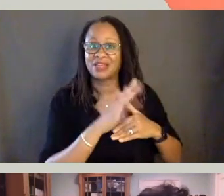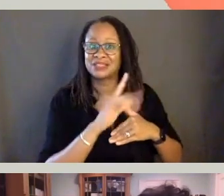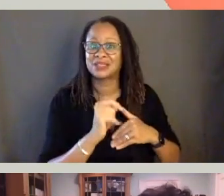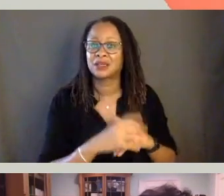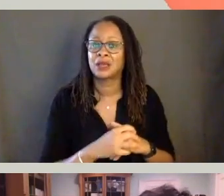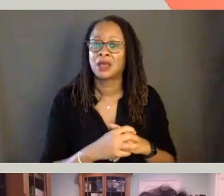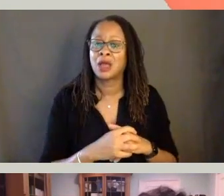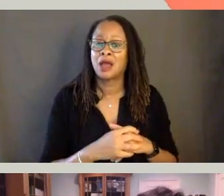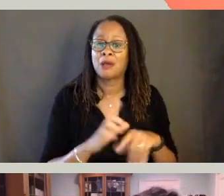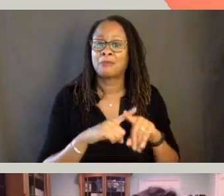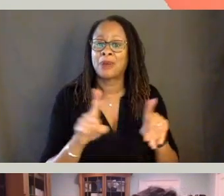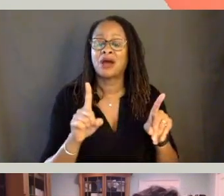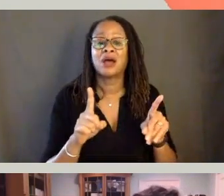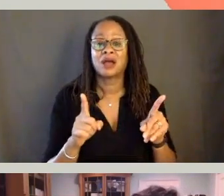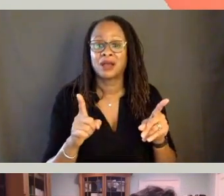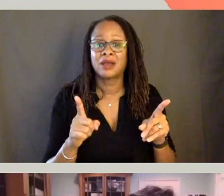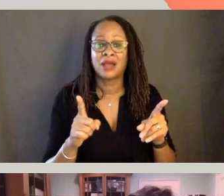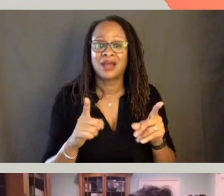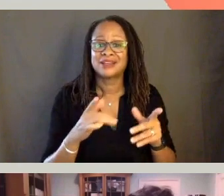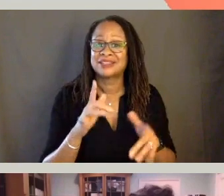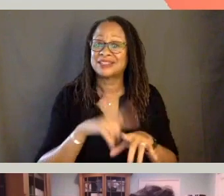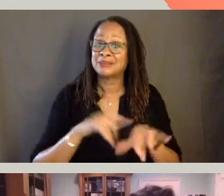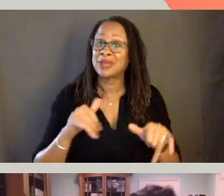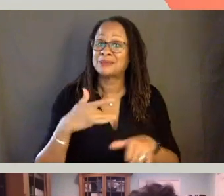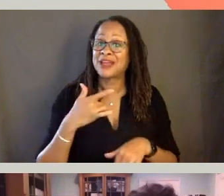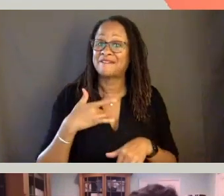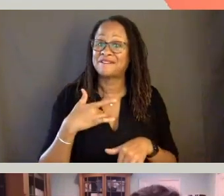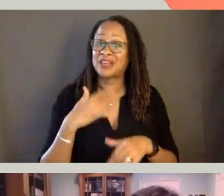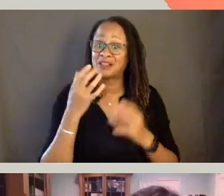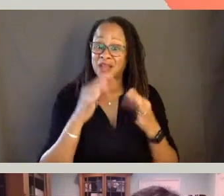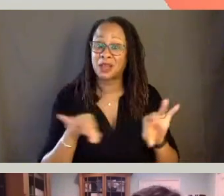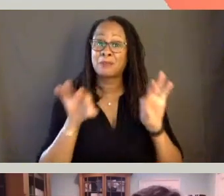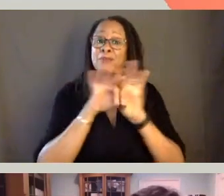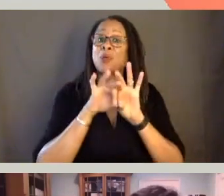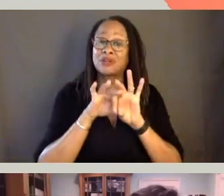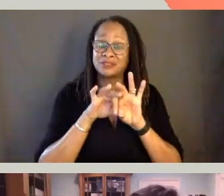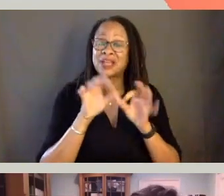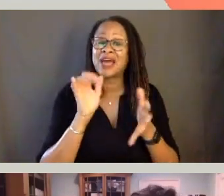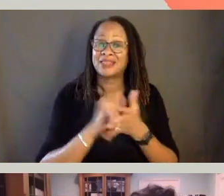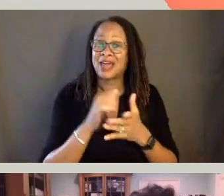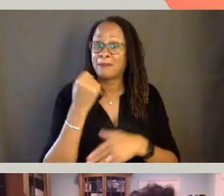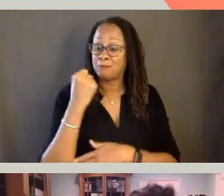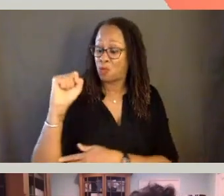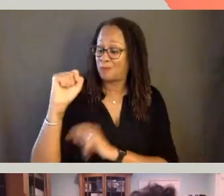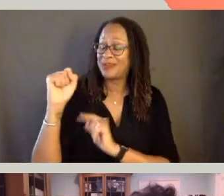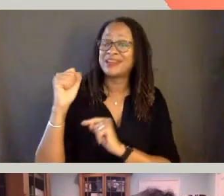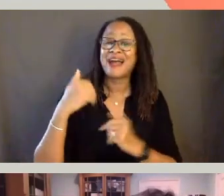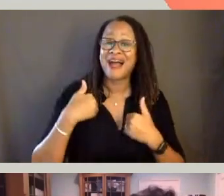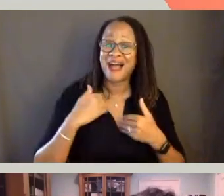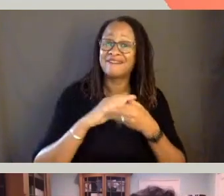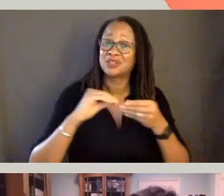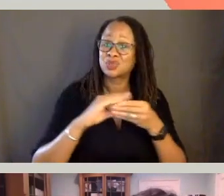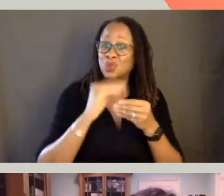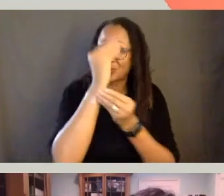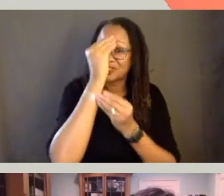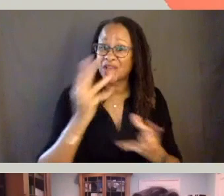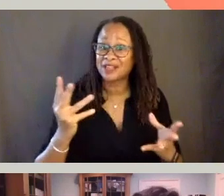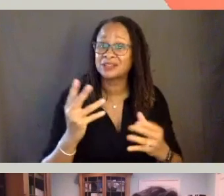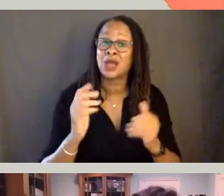But at the same time, I feel like it's really important that movement has storytellers, right? And in the case of our film,